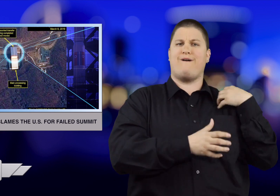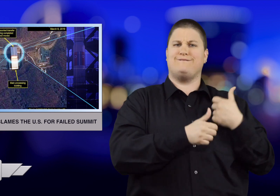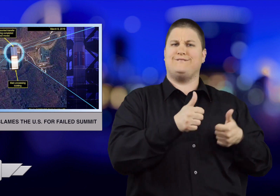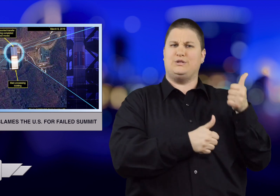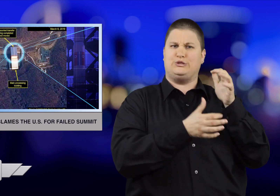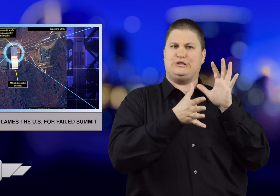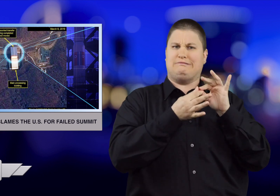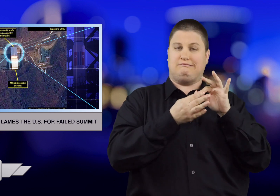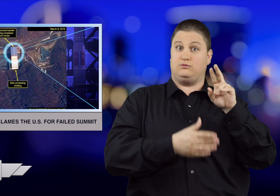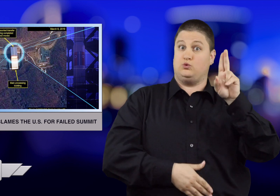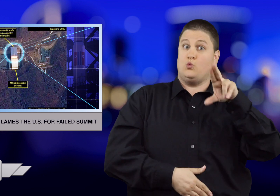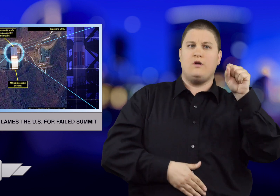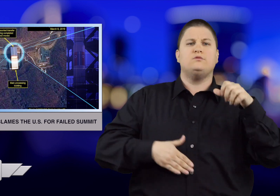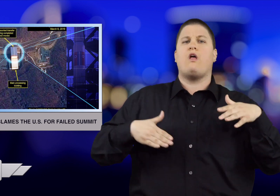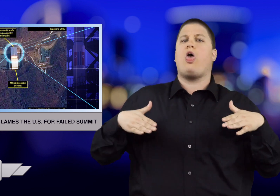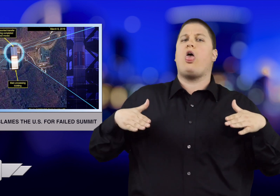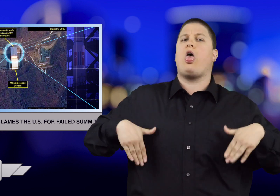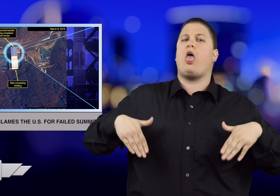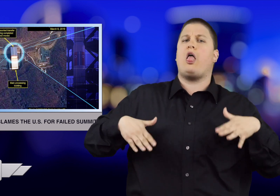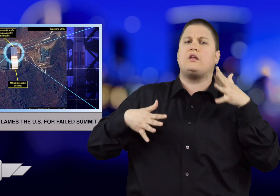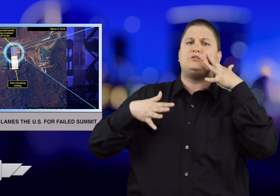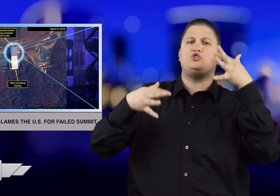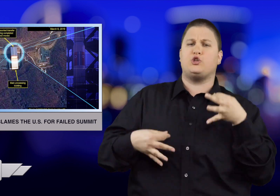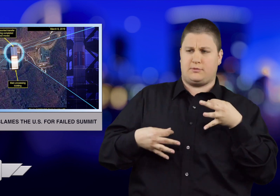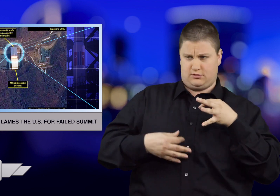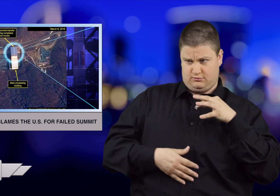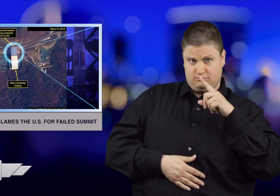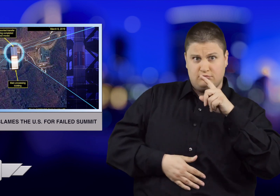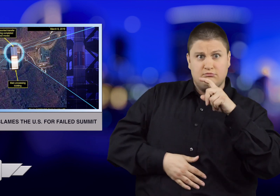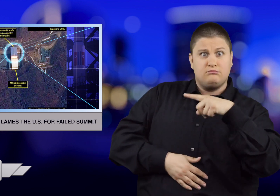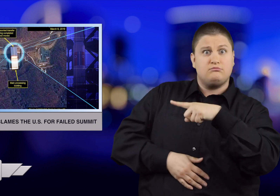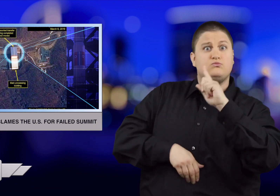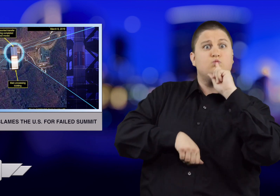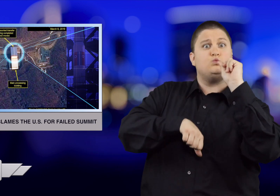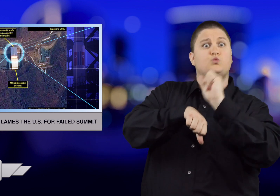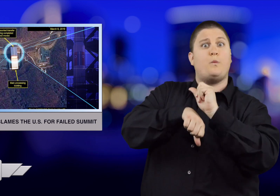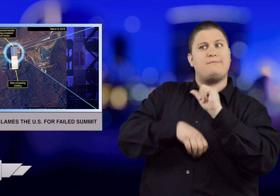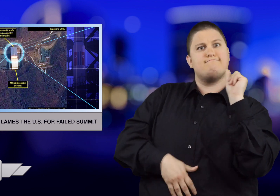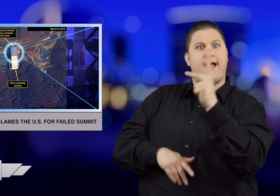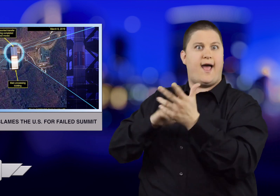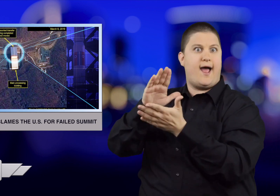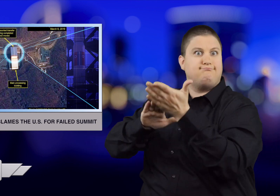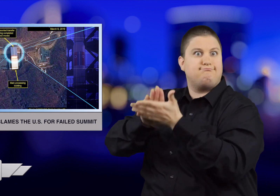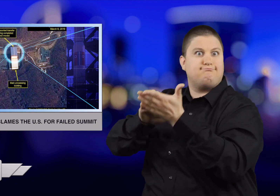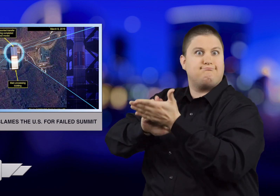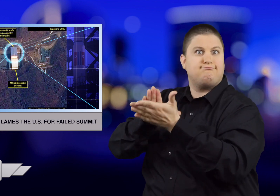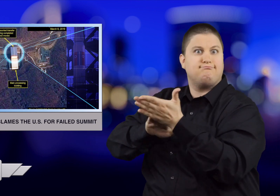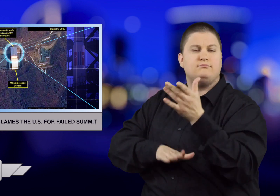A State Department official says the US has not yet determined whether the site is now